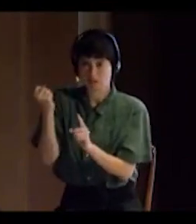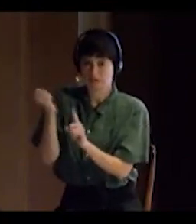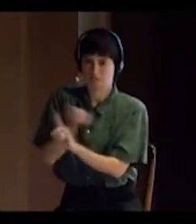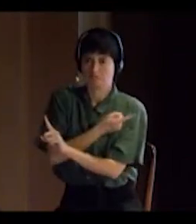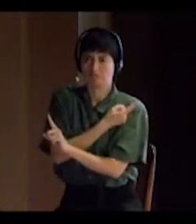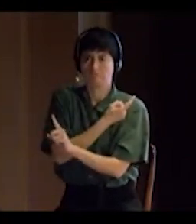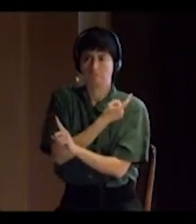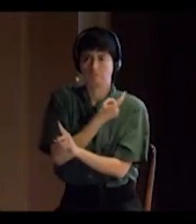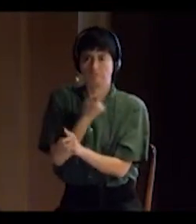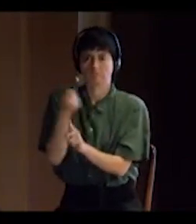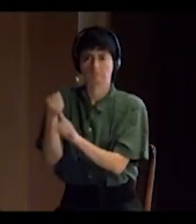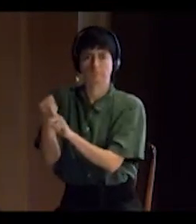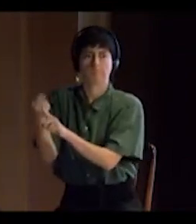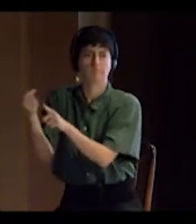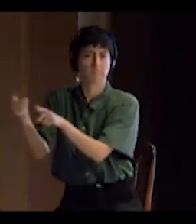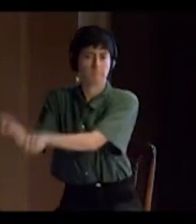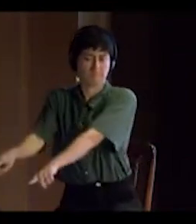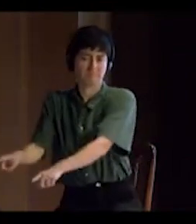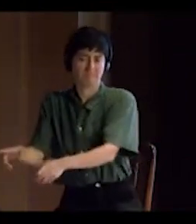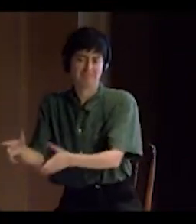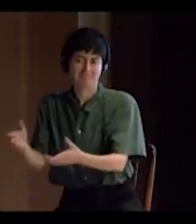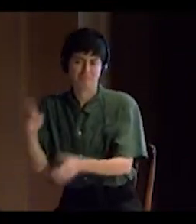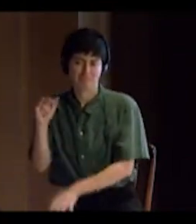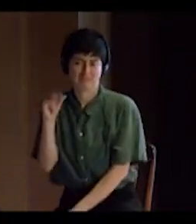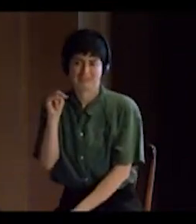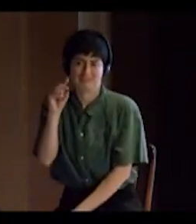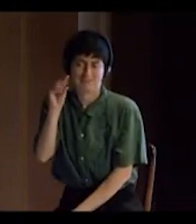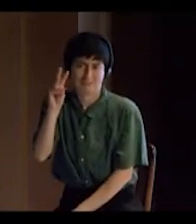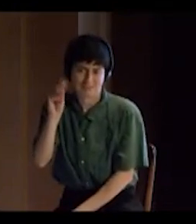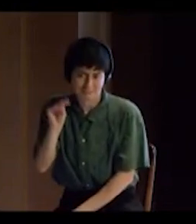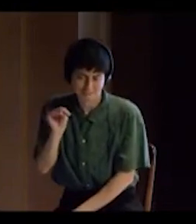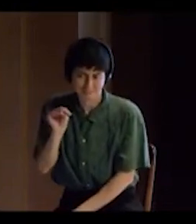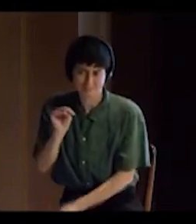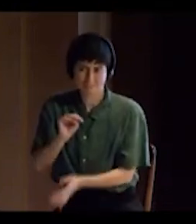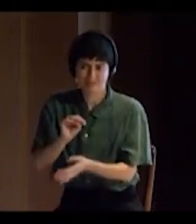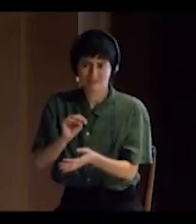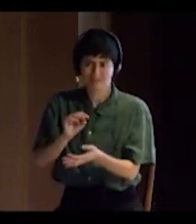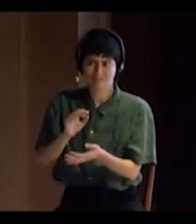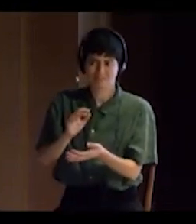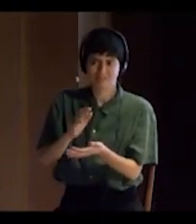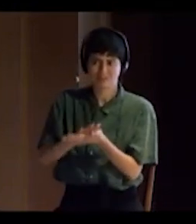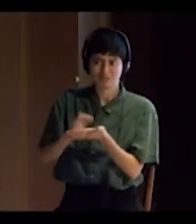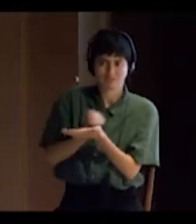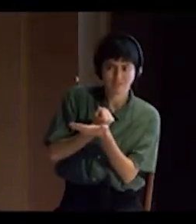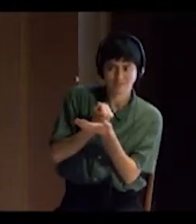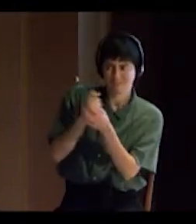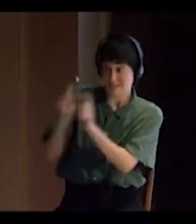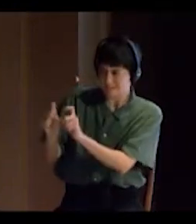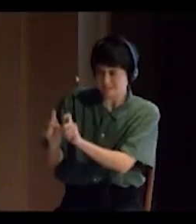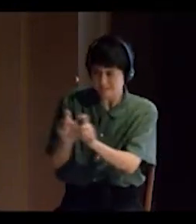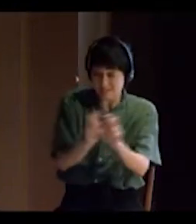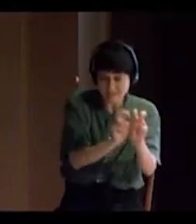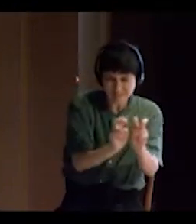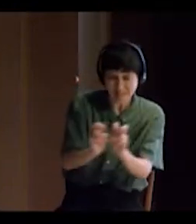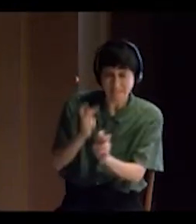and knock them down to see what's supported and what's not.